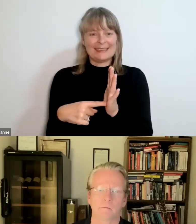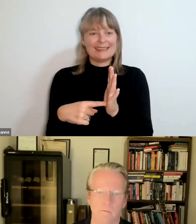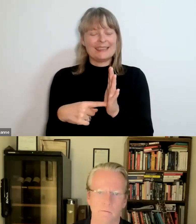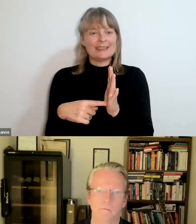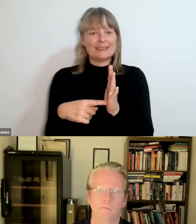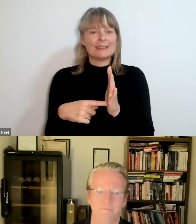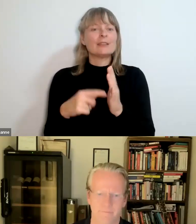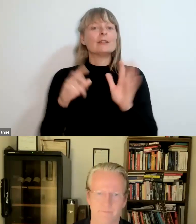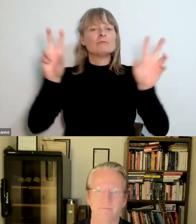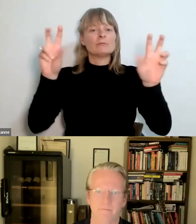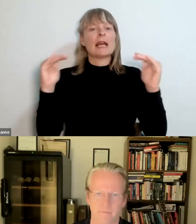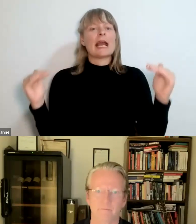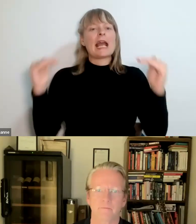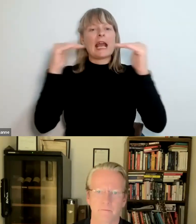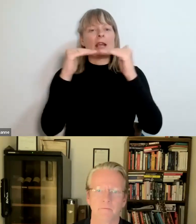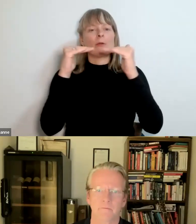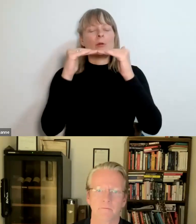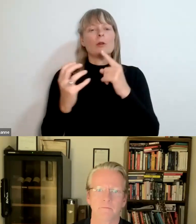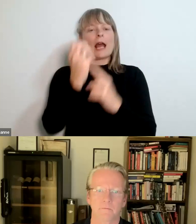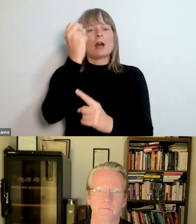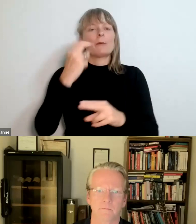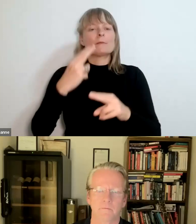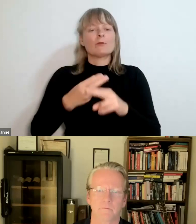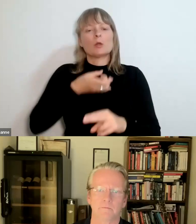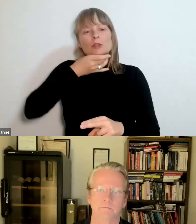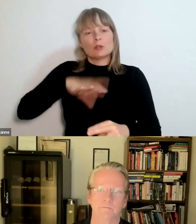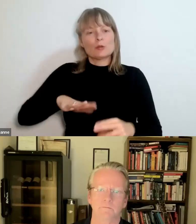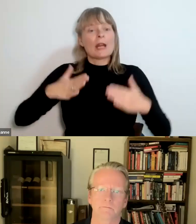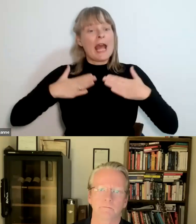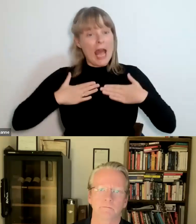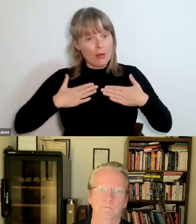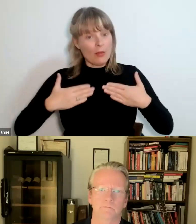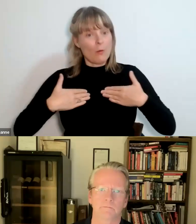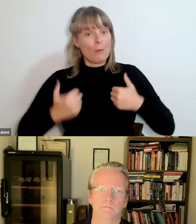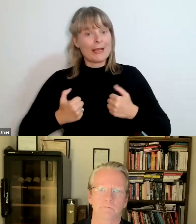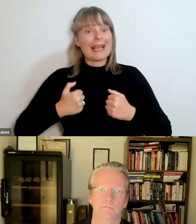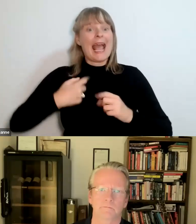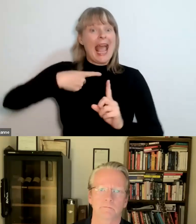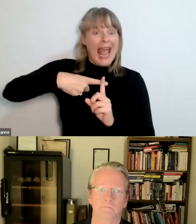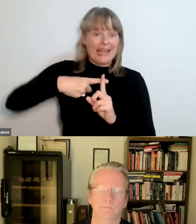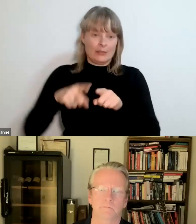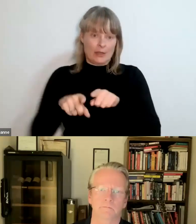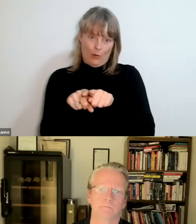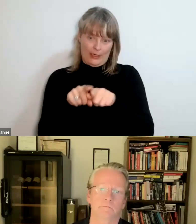outcomes. And it kind of struck us both that maybe this is a fabulous platform that we could actually reinvent to deliver on